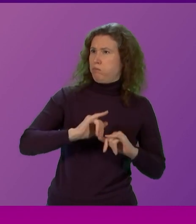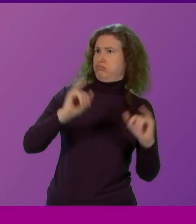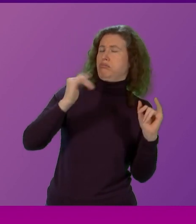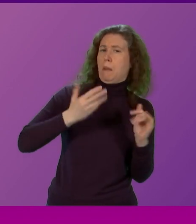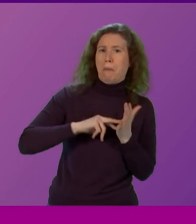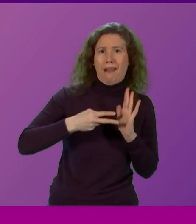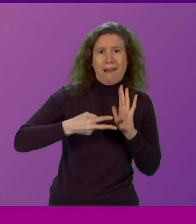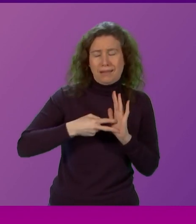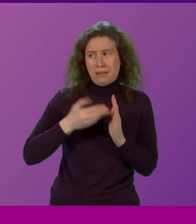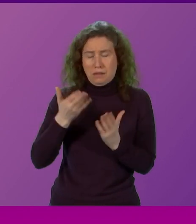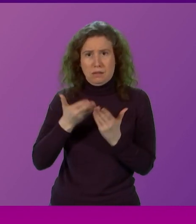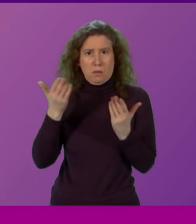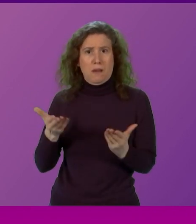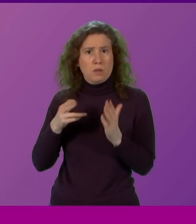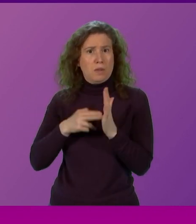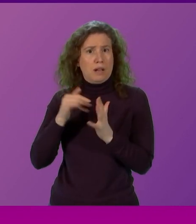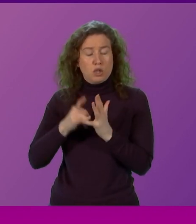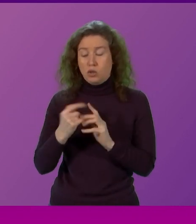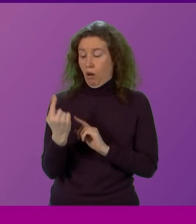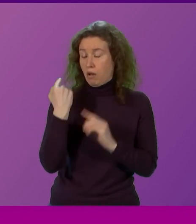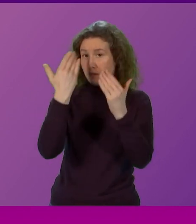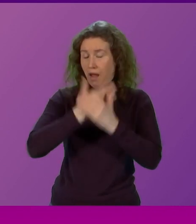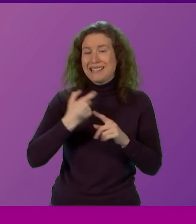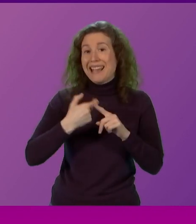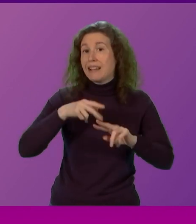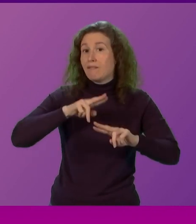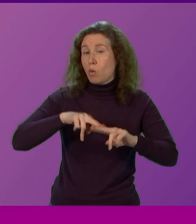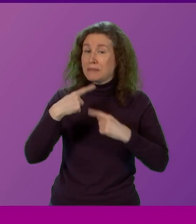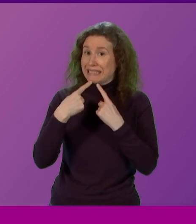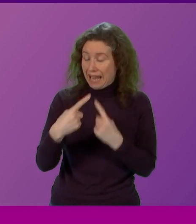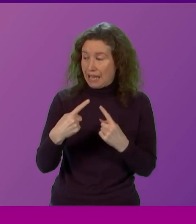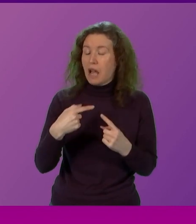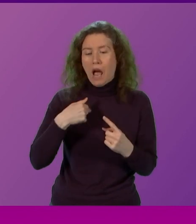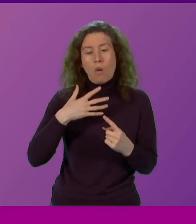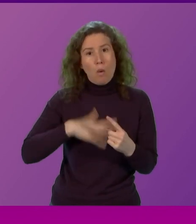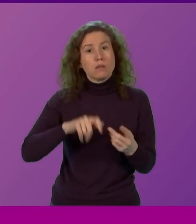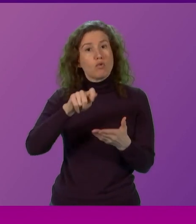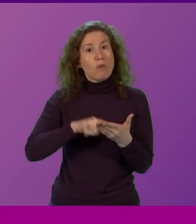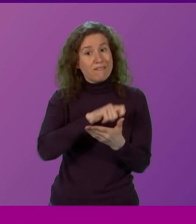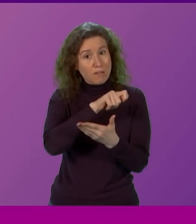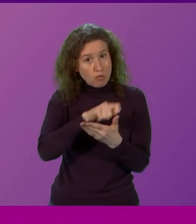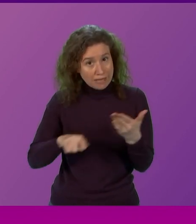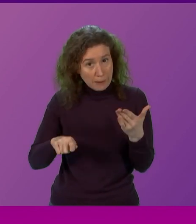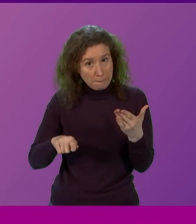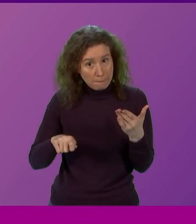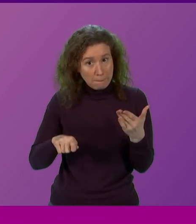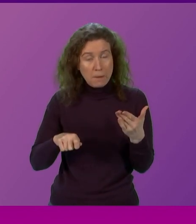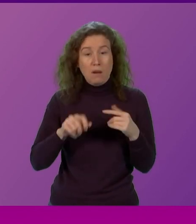de facto referendum. Last night, Kate Forbes revealed that she wants to hold a referendum just three months